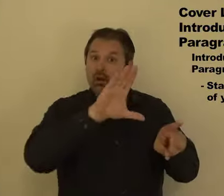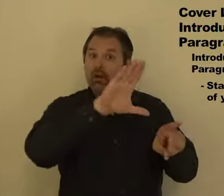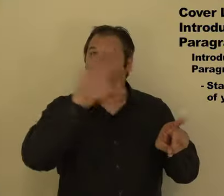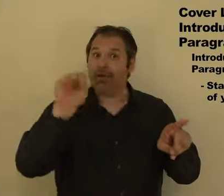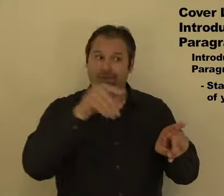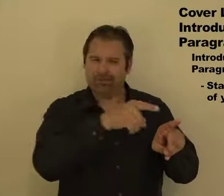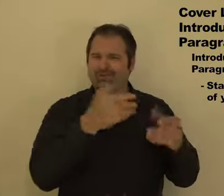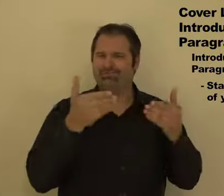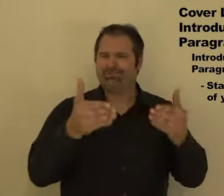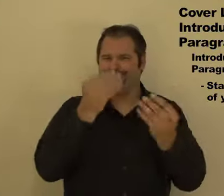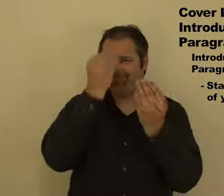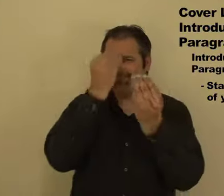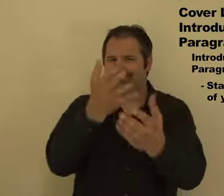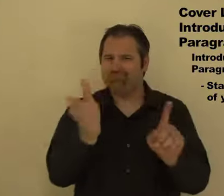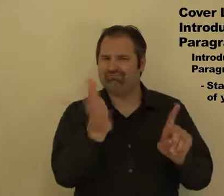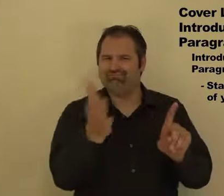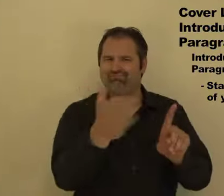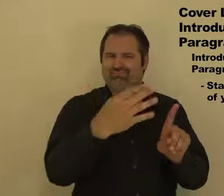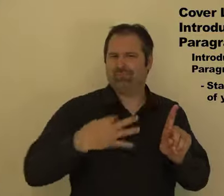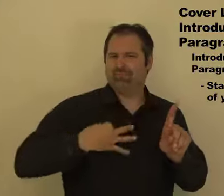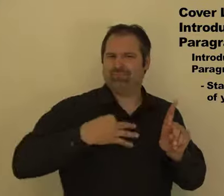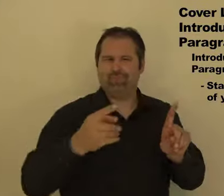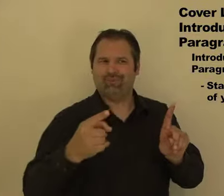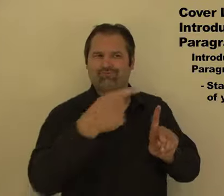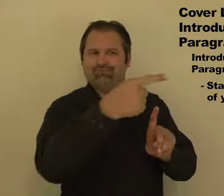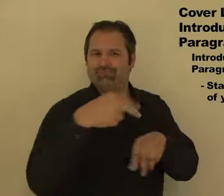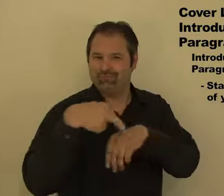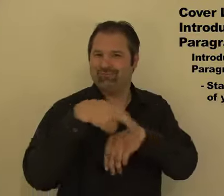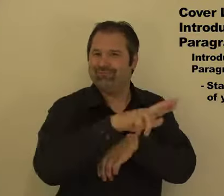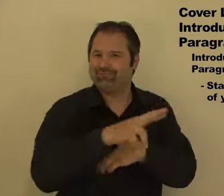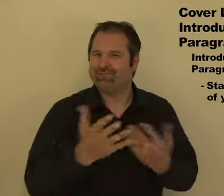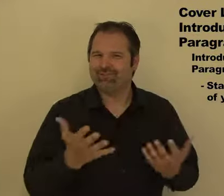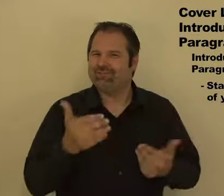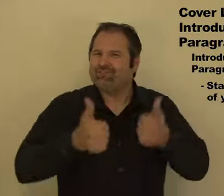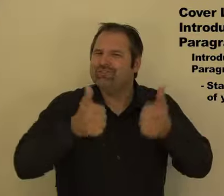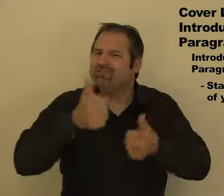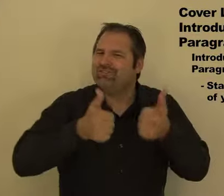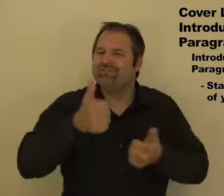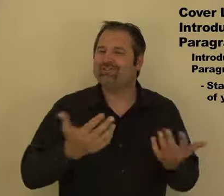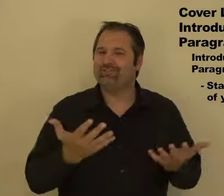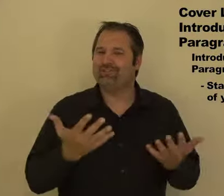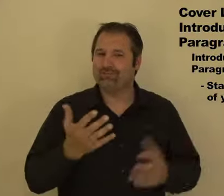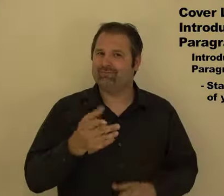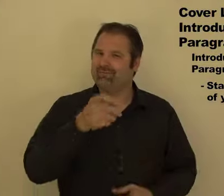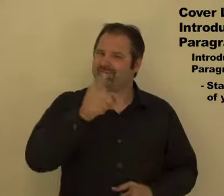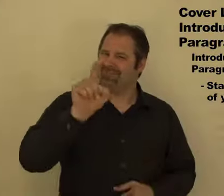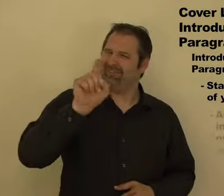It is important to arouse the reader's interest now so that he or she will want to read